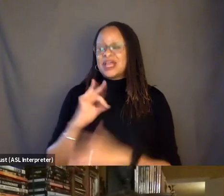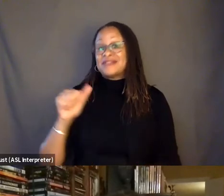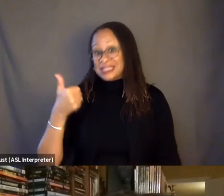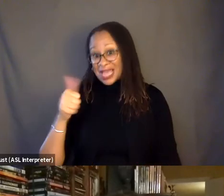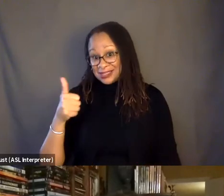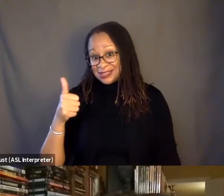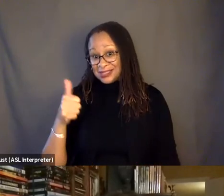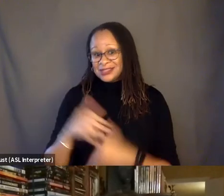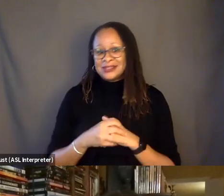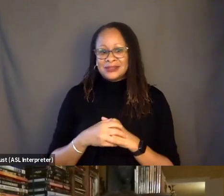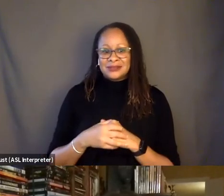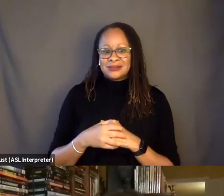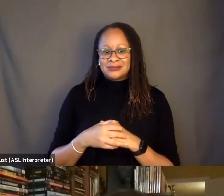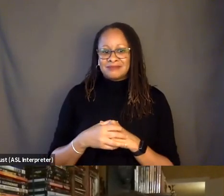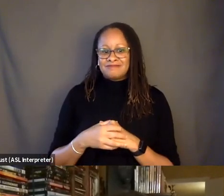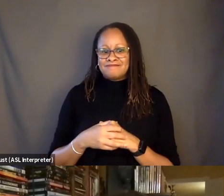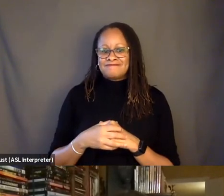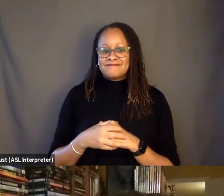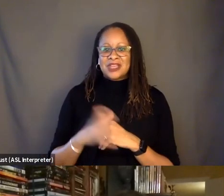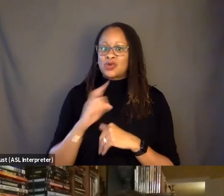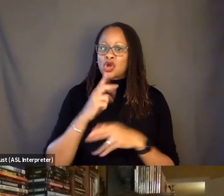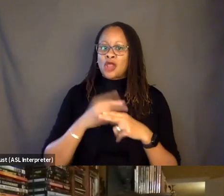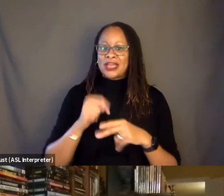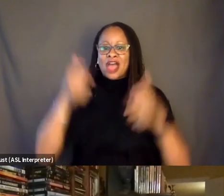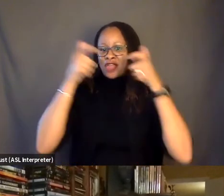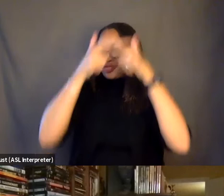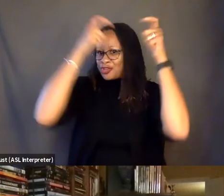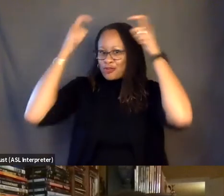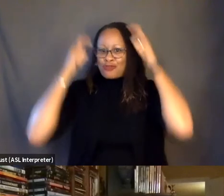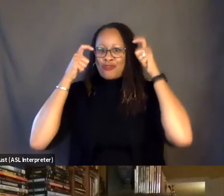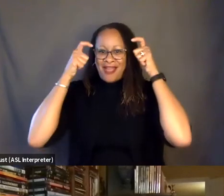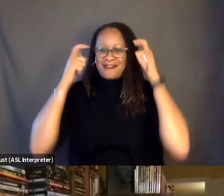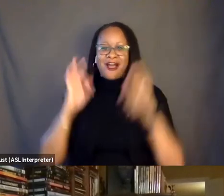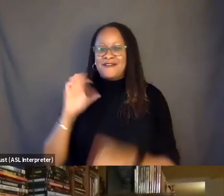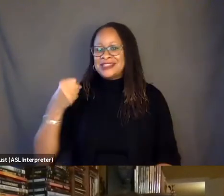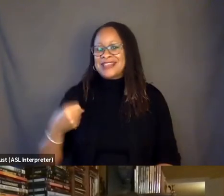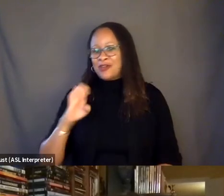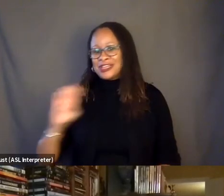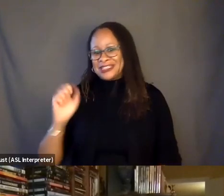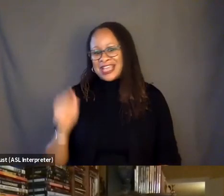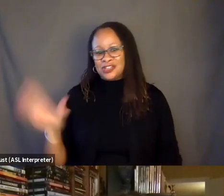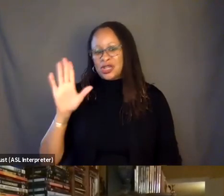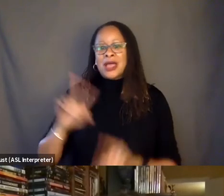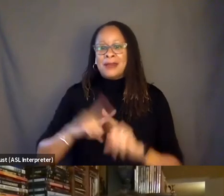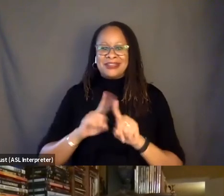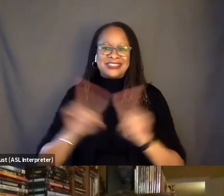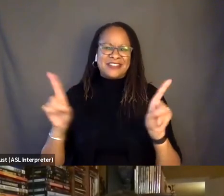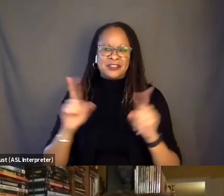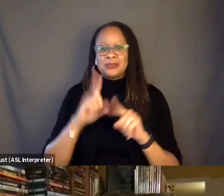We're calling it the Crown of Asia, of Southeast Asia. But of course different because she's not, you know, she's an antihero.